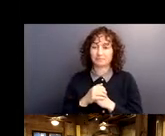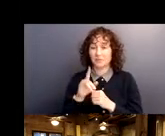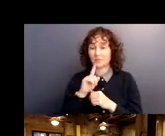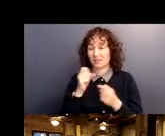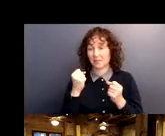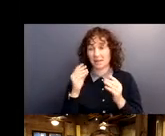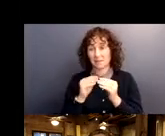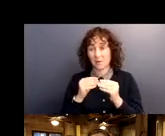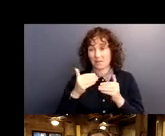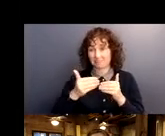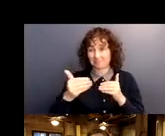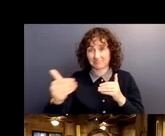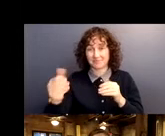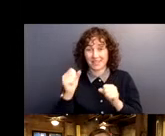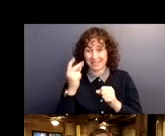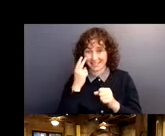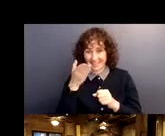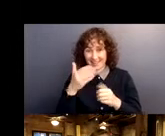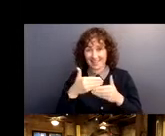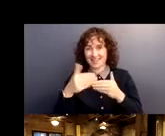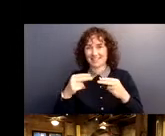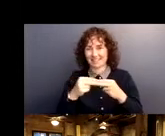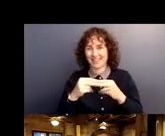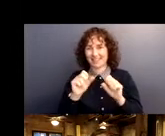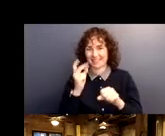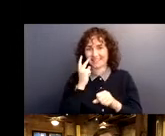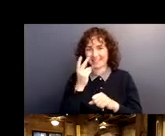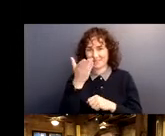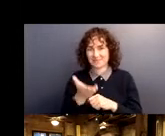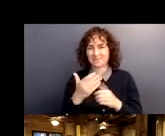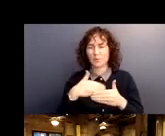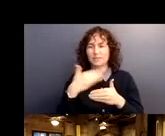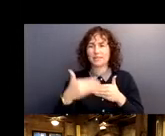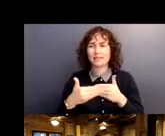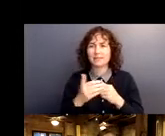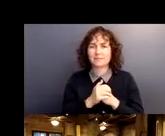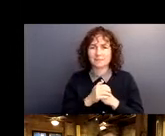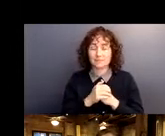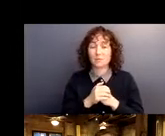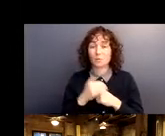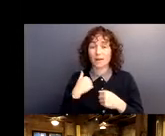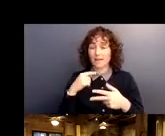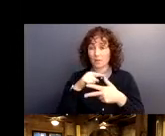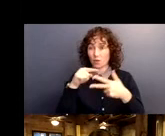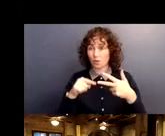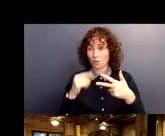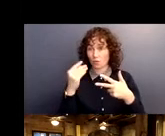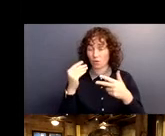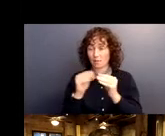as you can see on our next slide here, what's next? We have three more webinars series coming